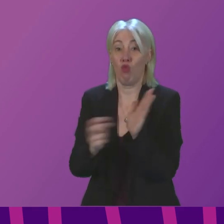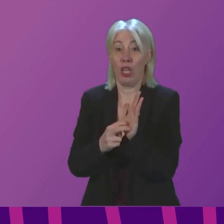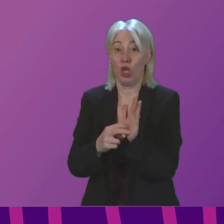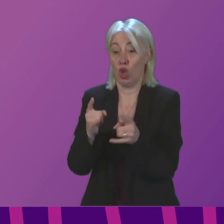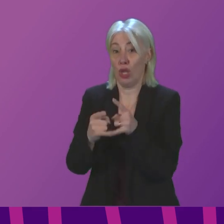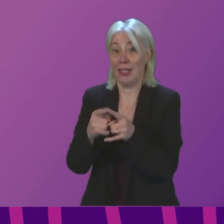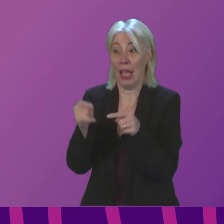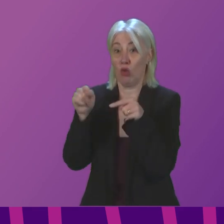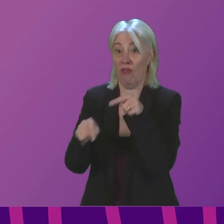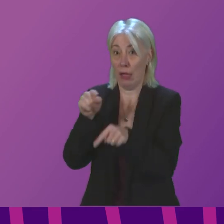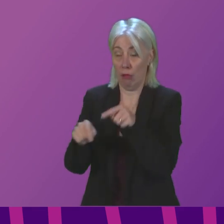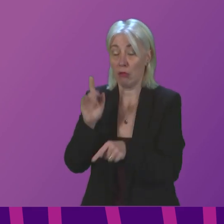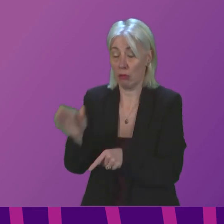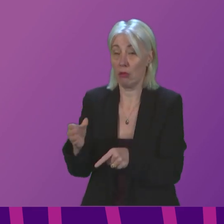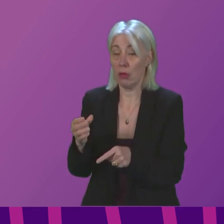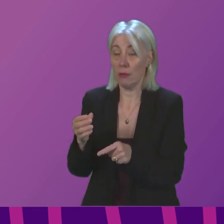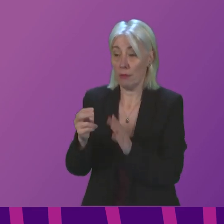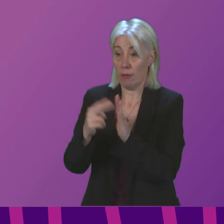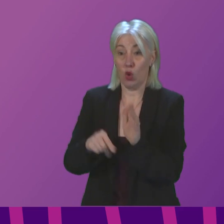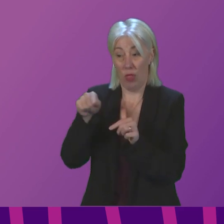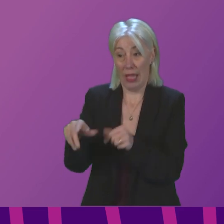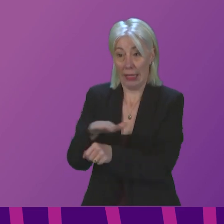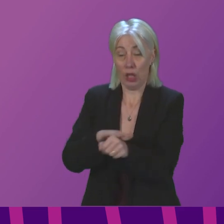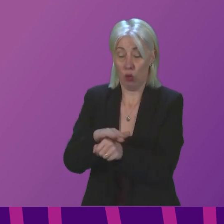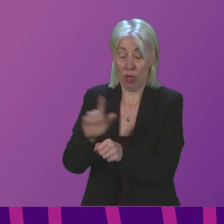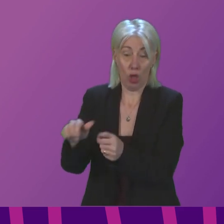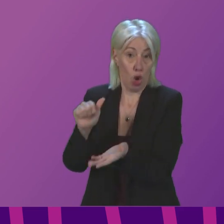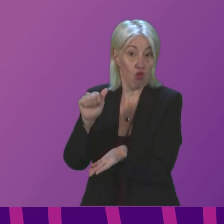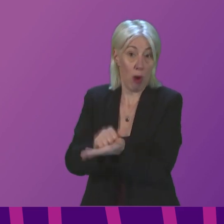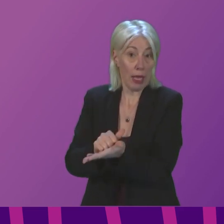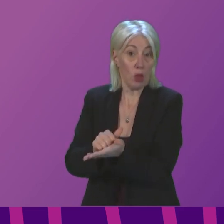offenders. As I said, in such cases, it is right that there will be a significant case